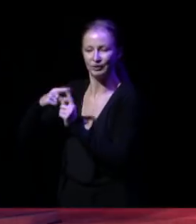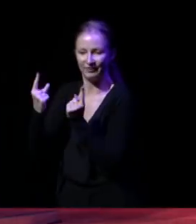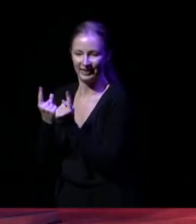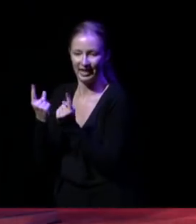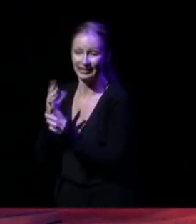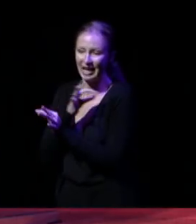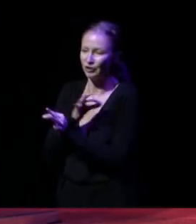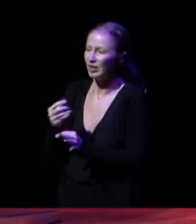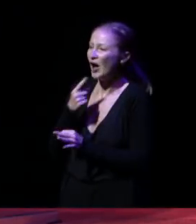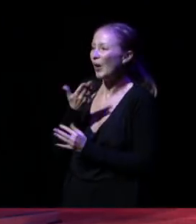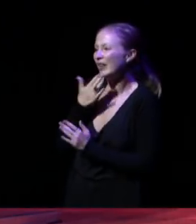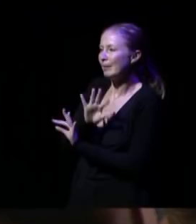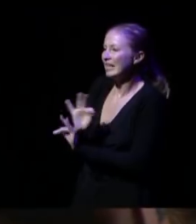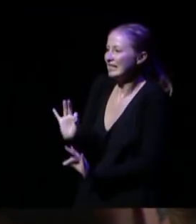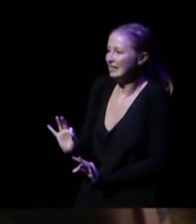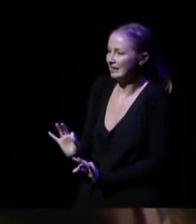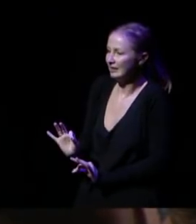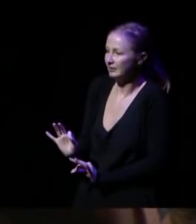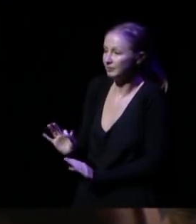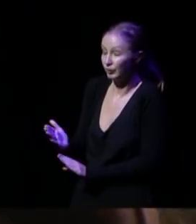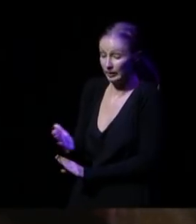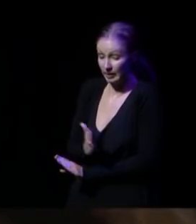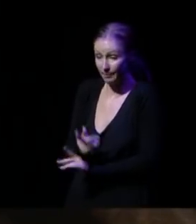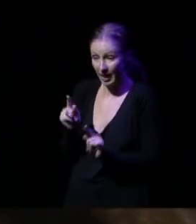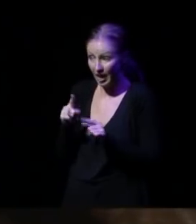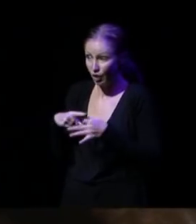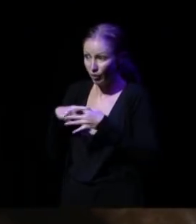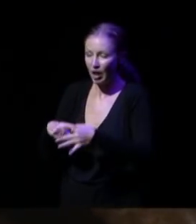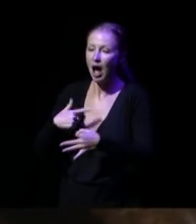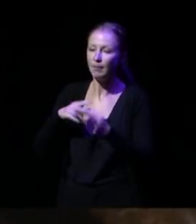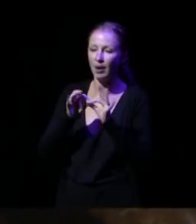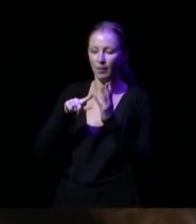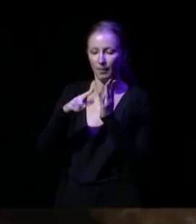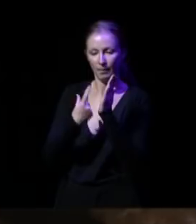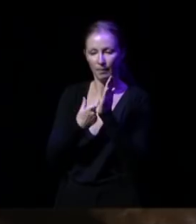I would like to preface my question with the fact that I am a burlesque performer and present my body